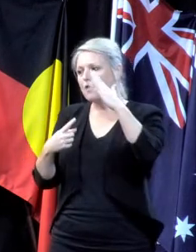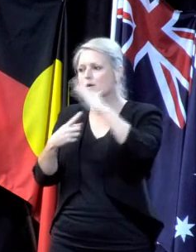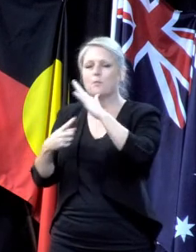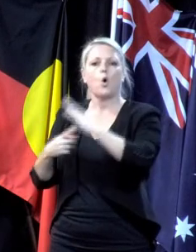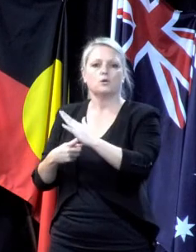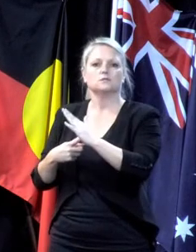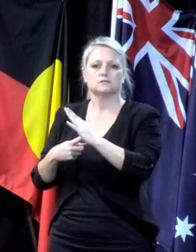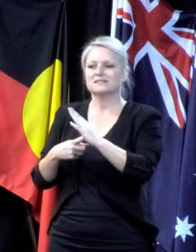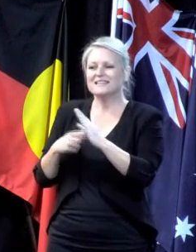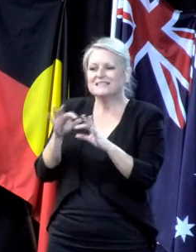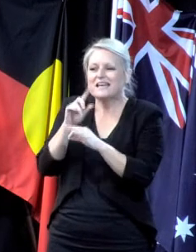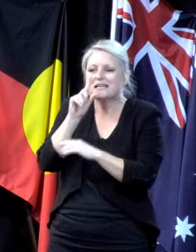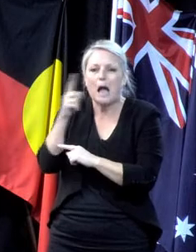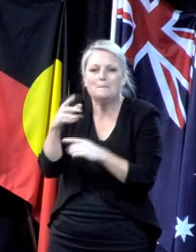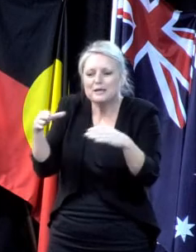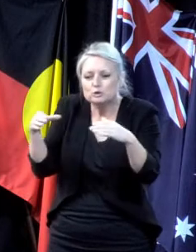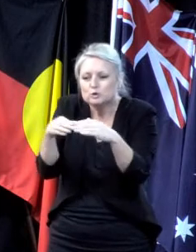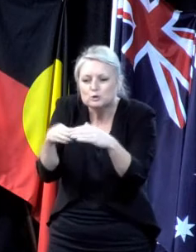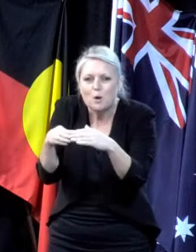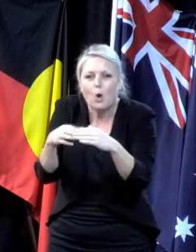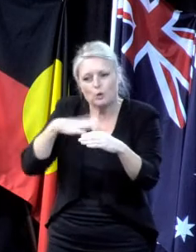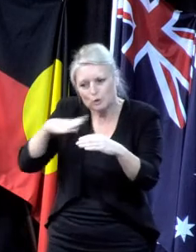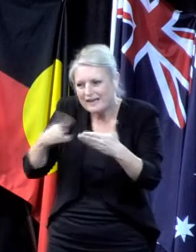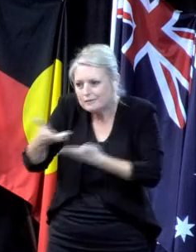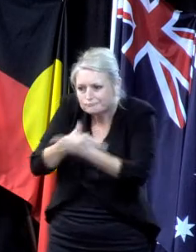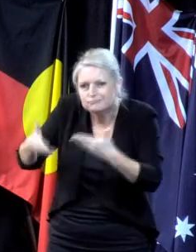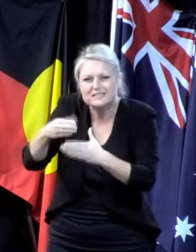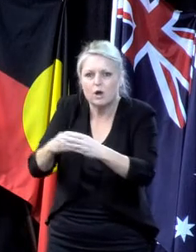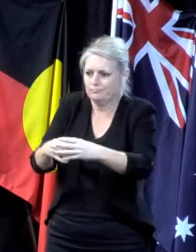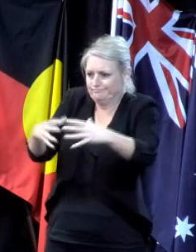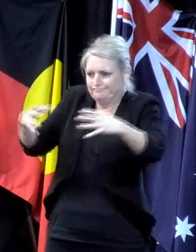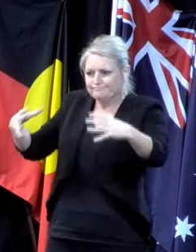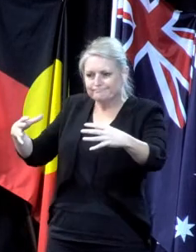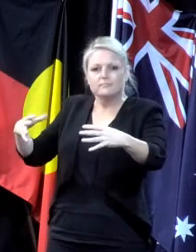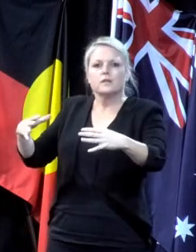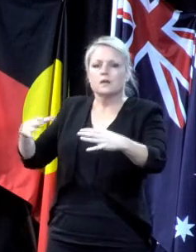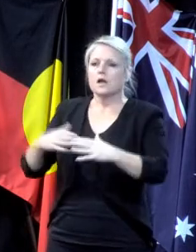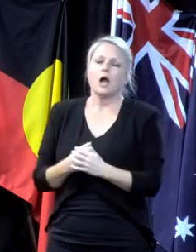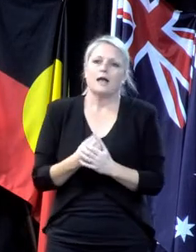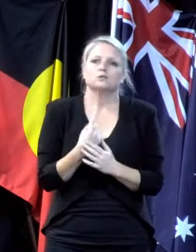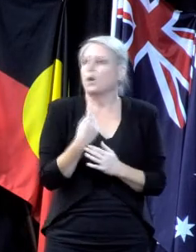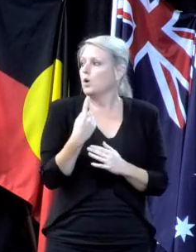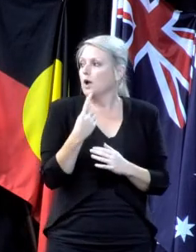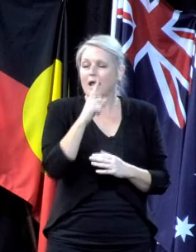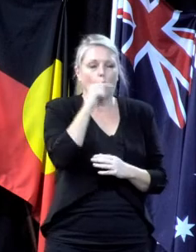And in addition to that, the teacher may have one to eight or one to 15, but it’s what the teacher actually does in that classroom.